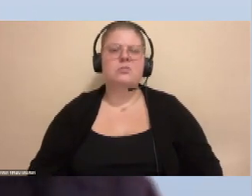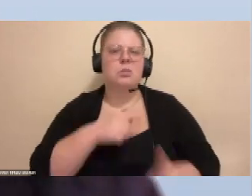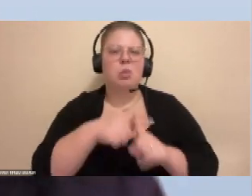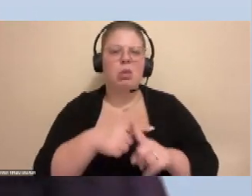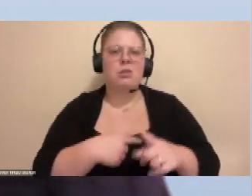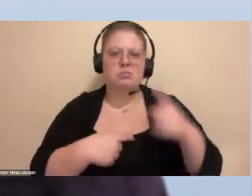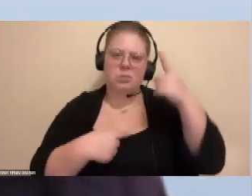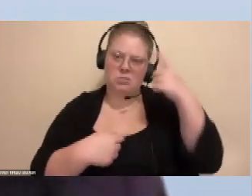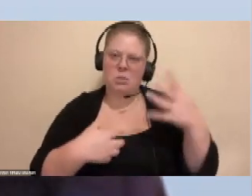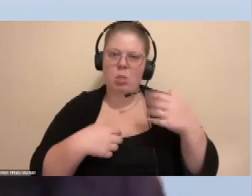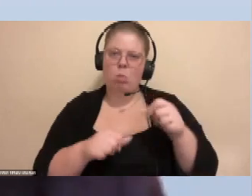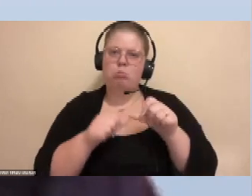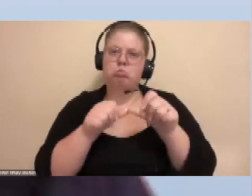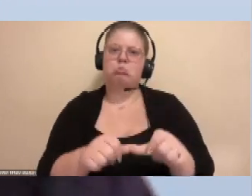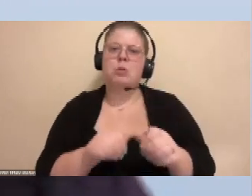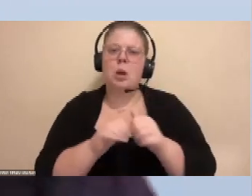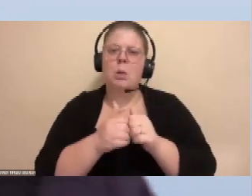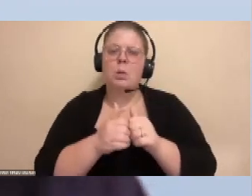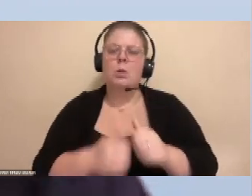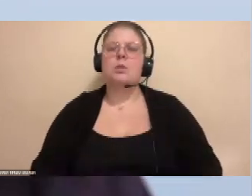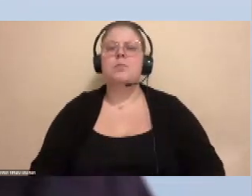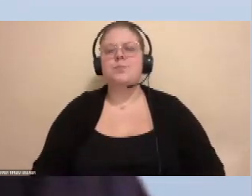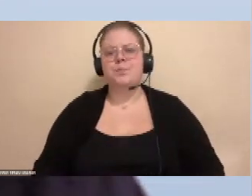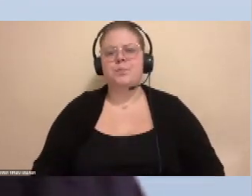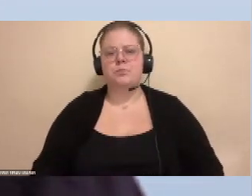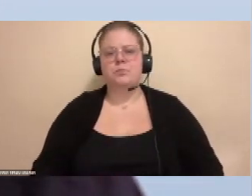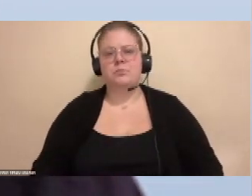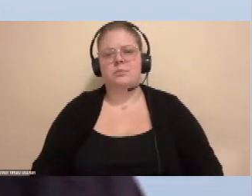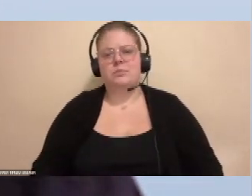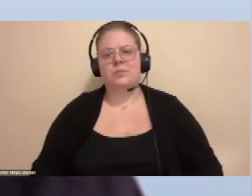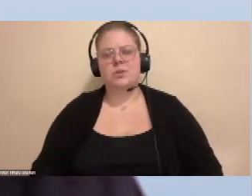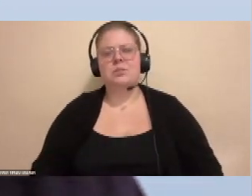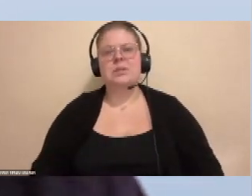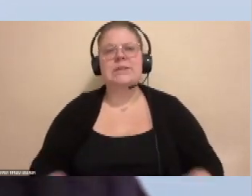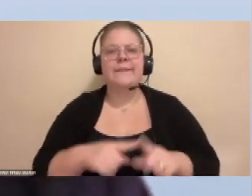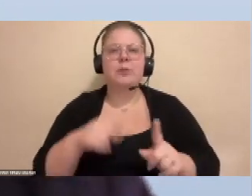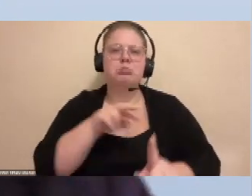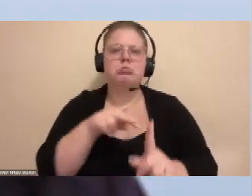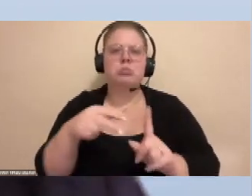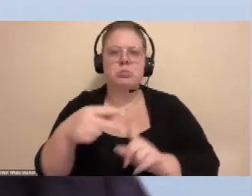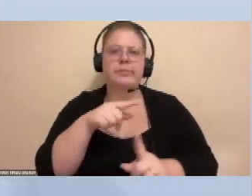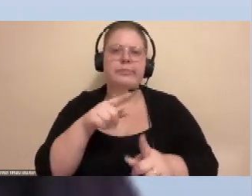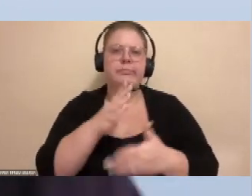And of course, I'm giving dimensions of it, but this sense of,